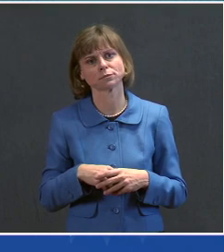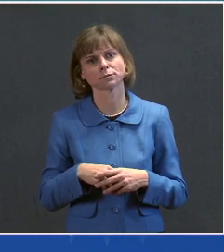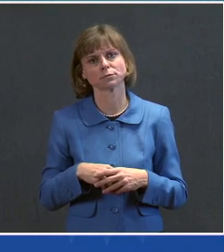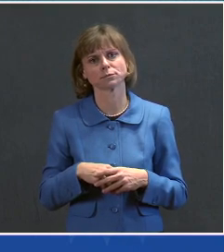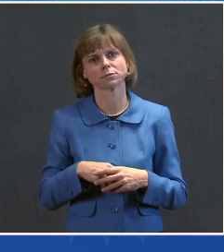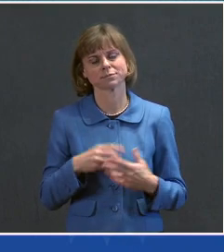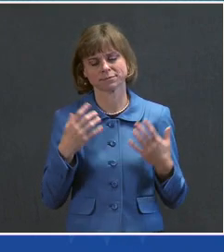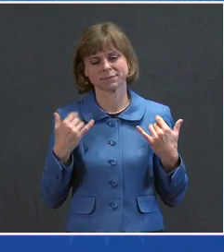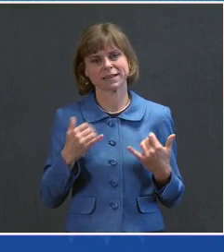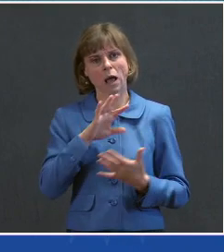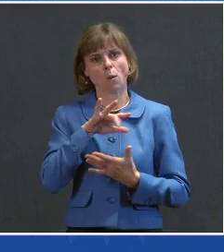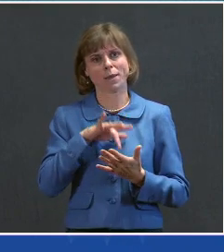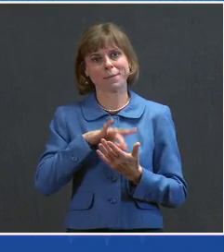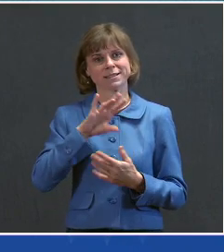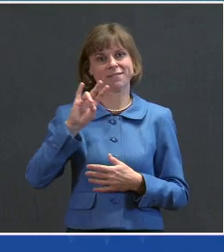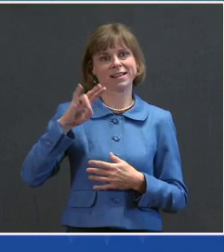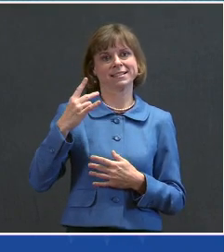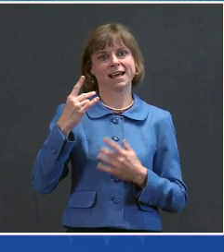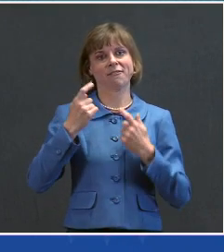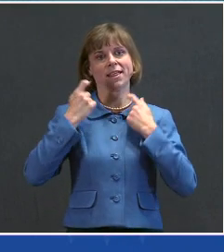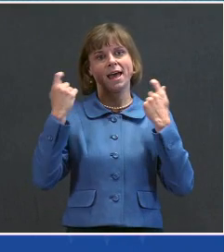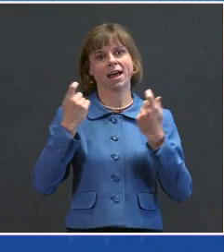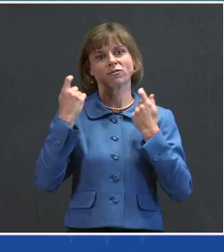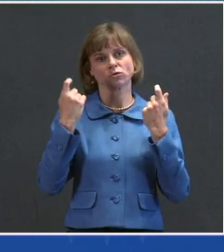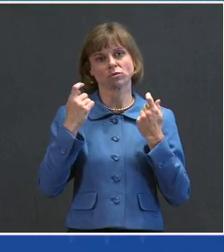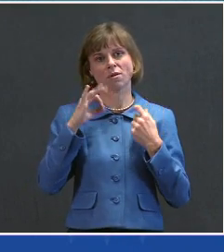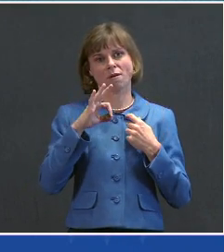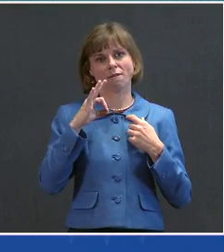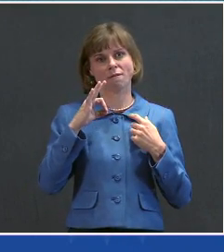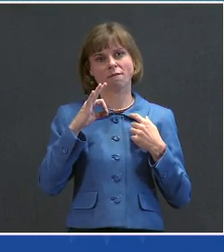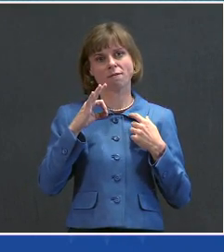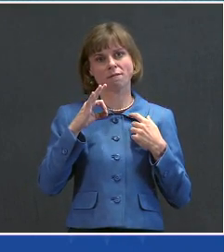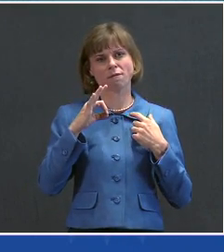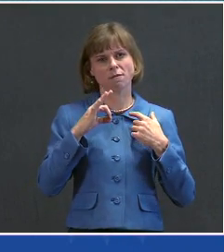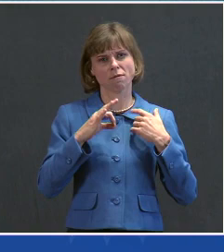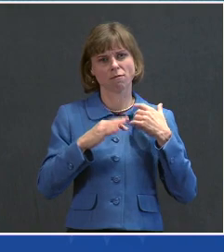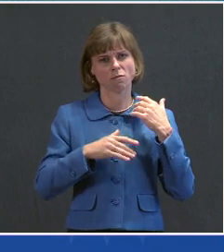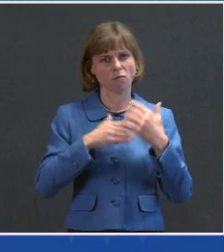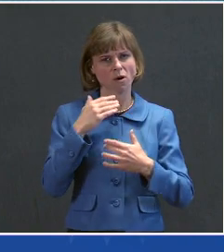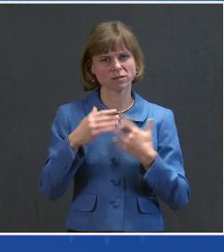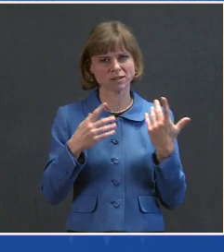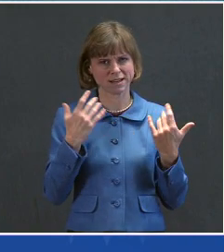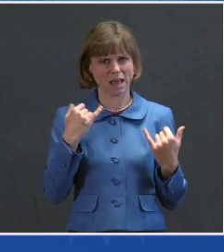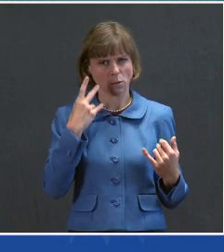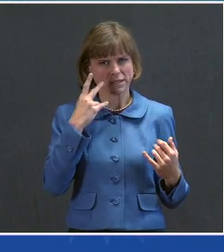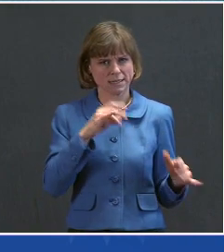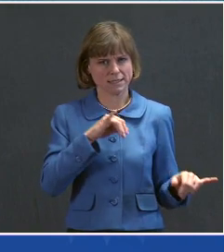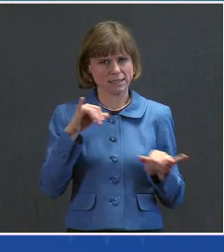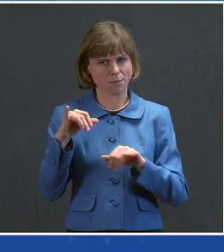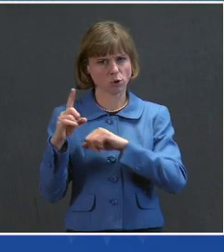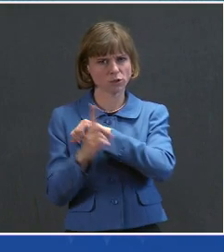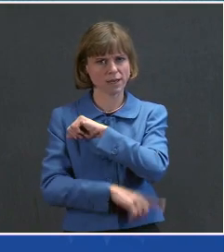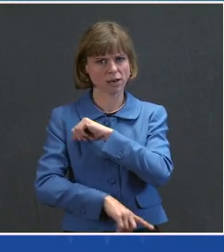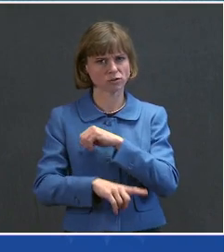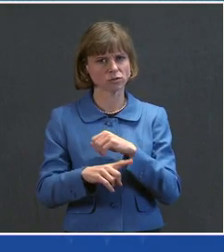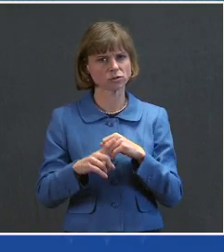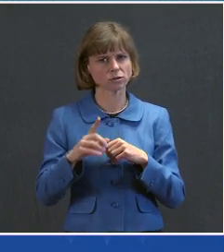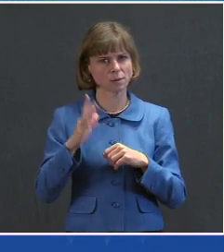of the seventh anniversary of the Crimea crisis. And we have seen, you know, similar sanctions before against the Putin regime.